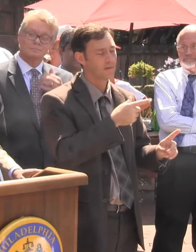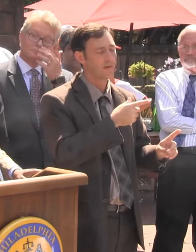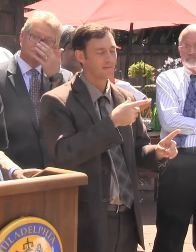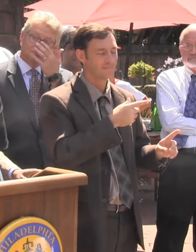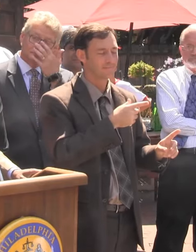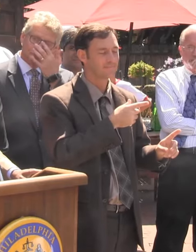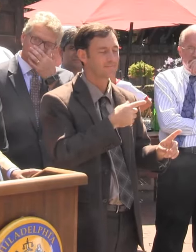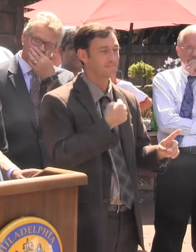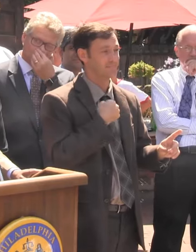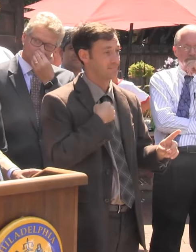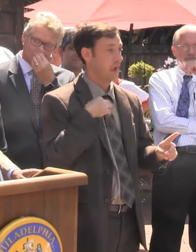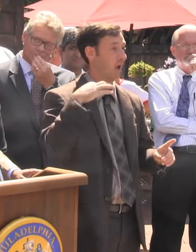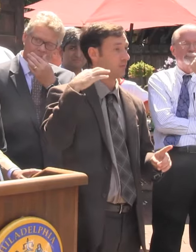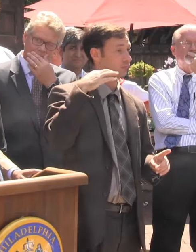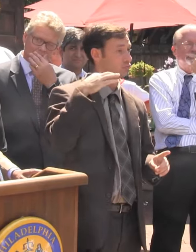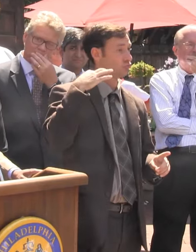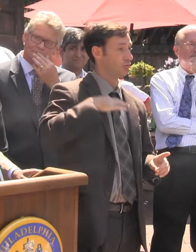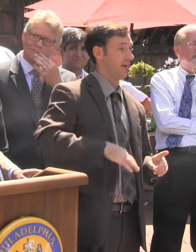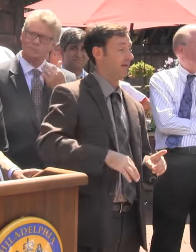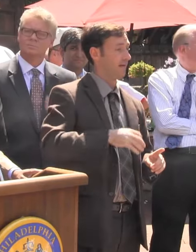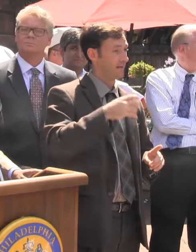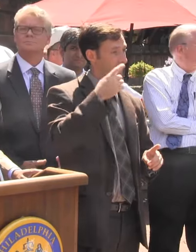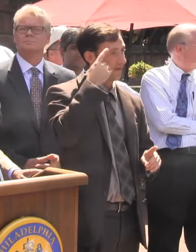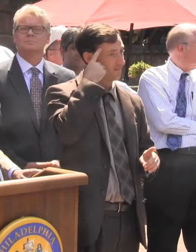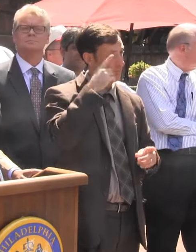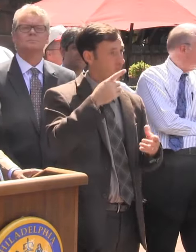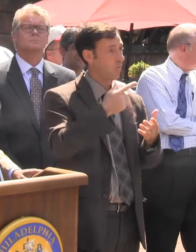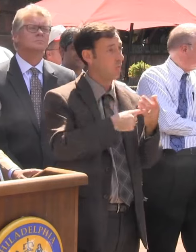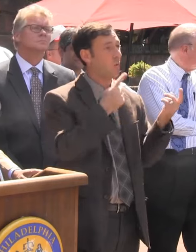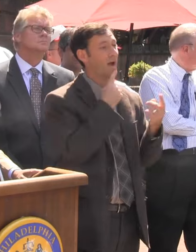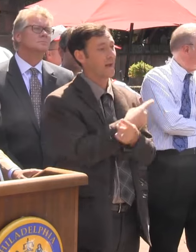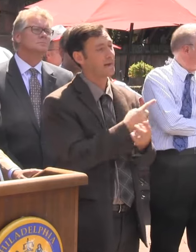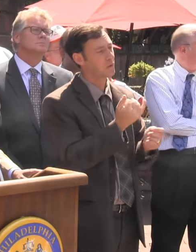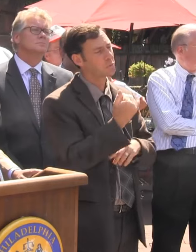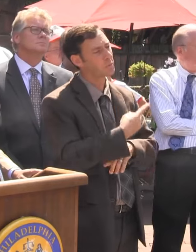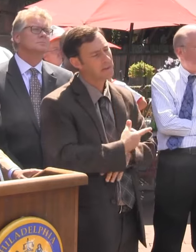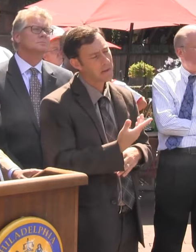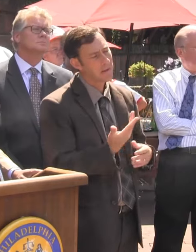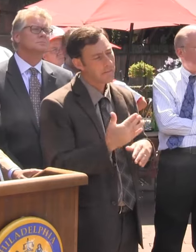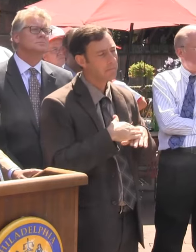credit involved in much of what was announced today. We're talking all the time, we're constantly